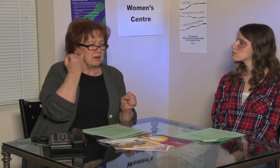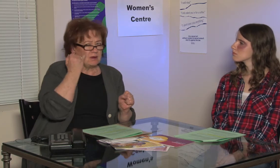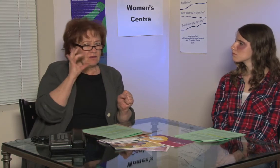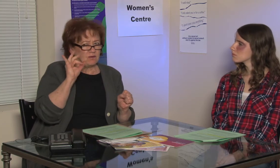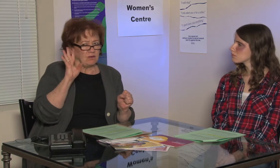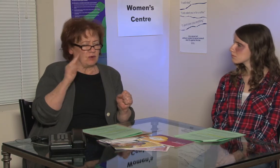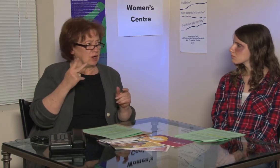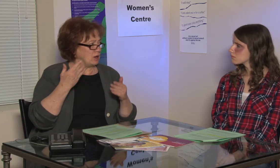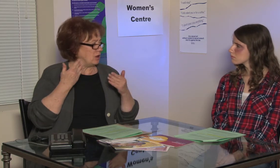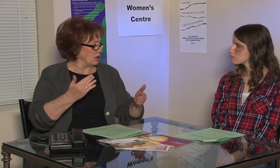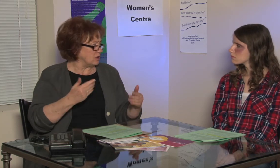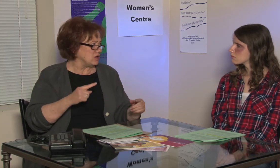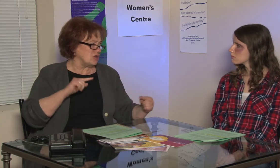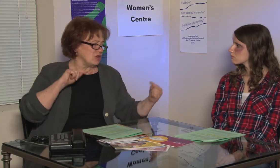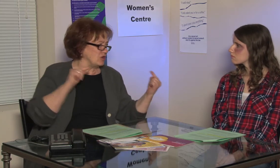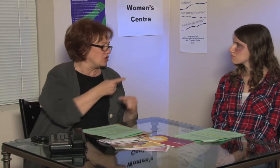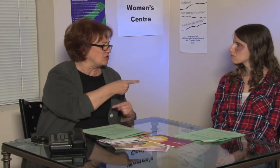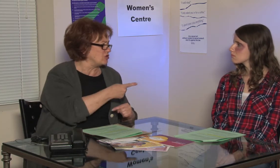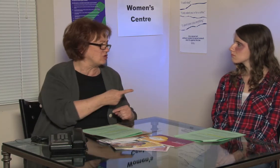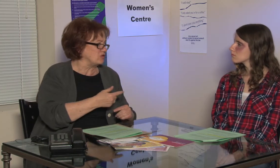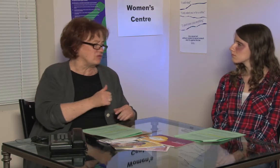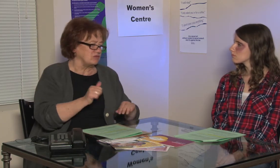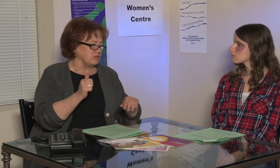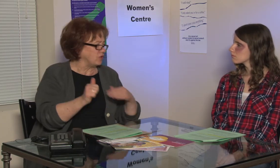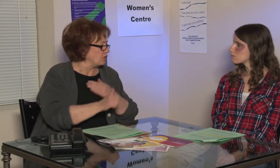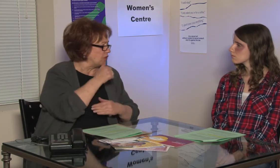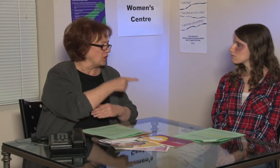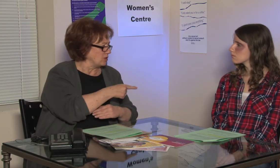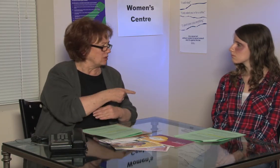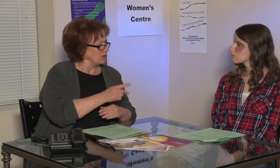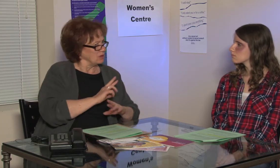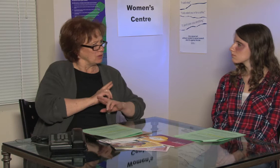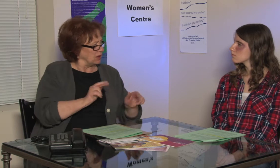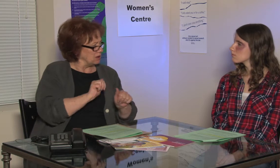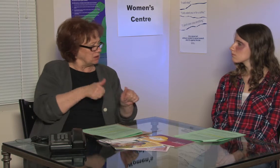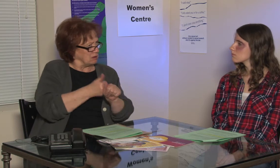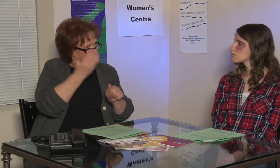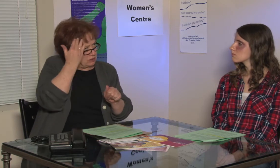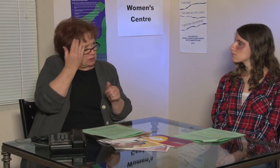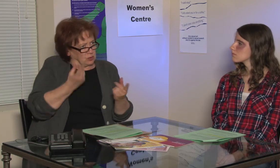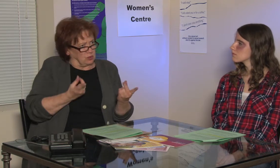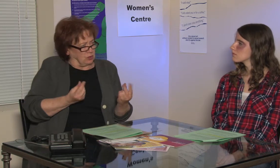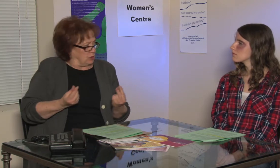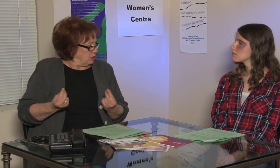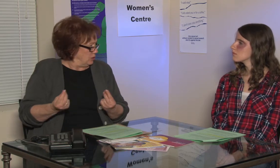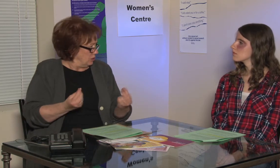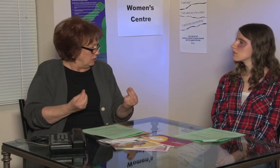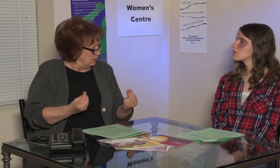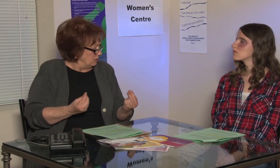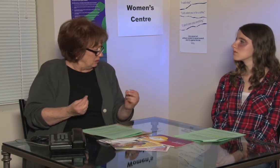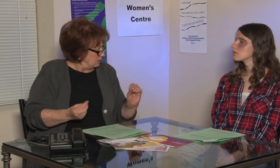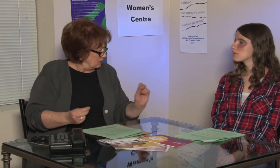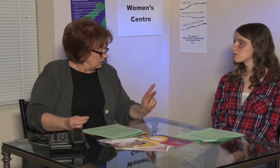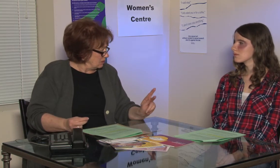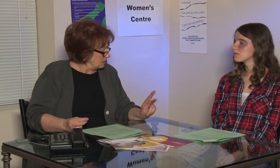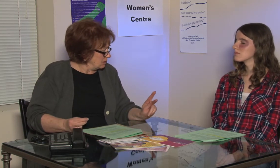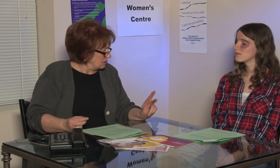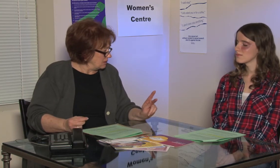so you know what to do in case Frank scares you or tries to hurt you again.